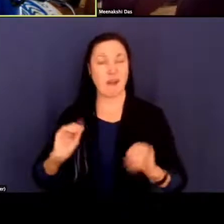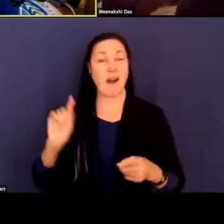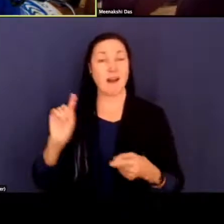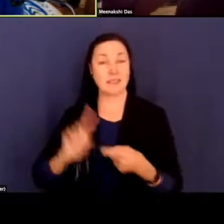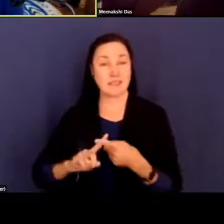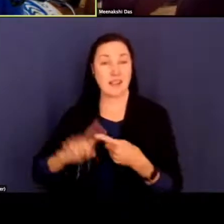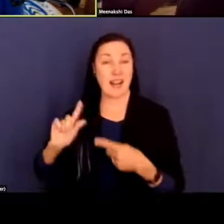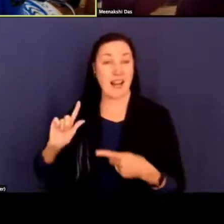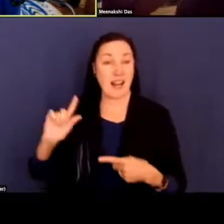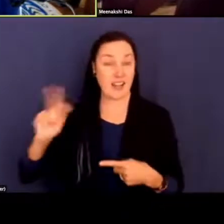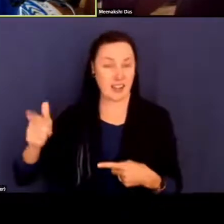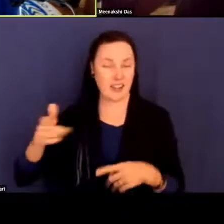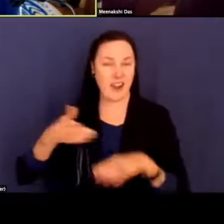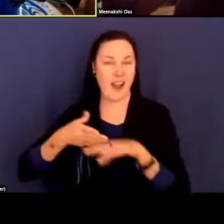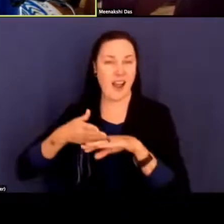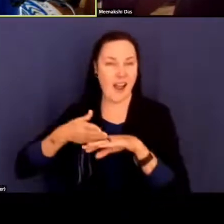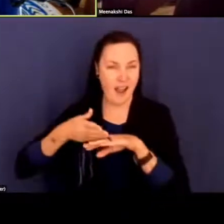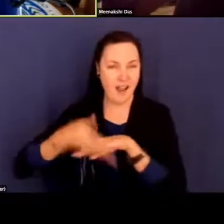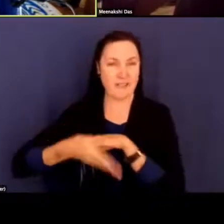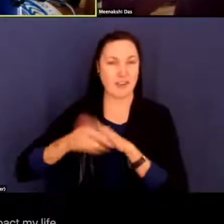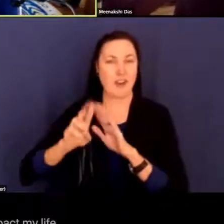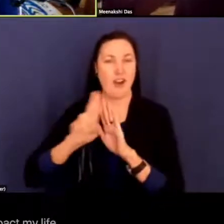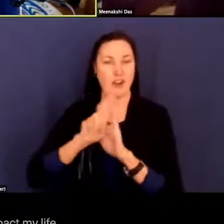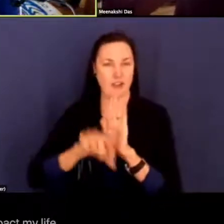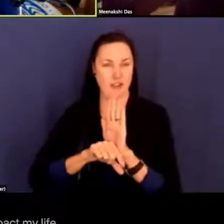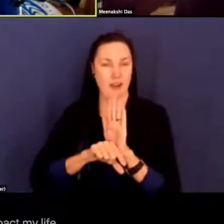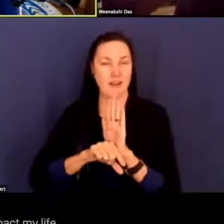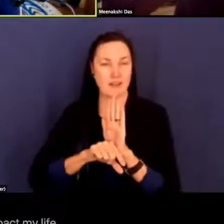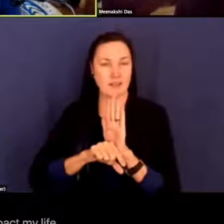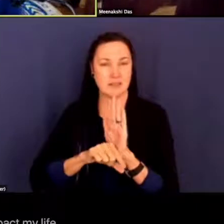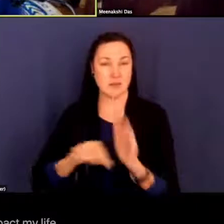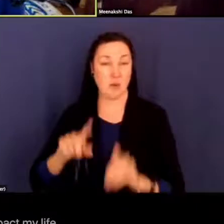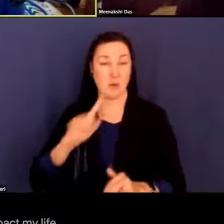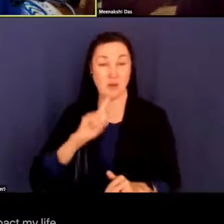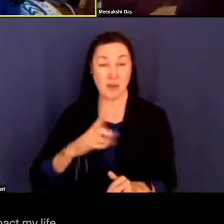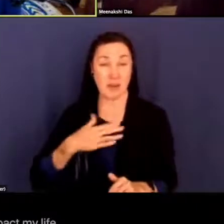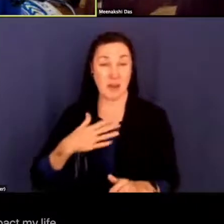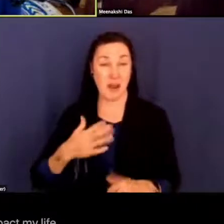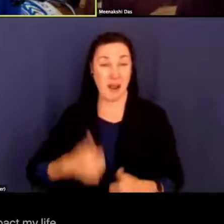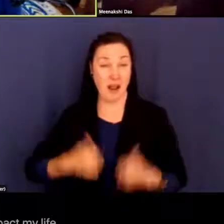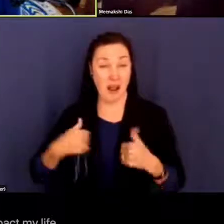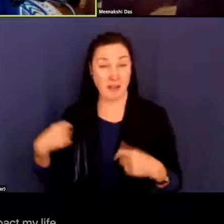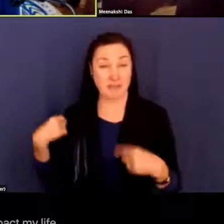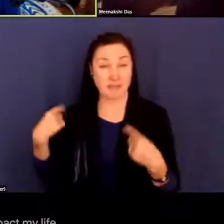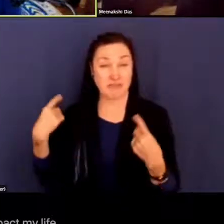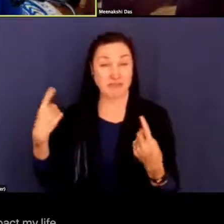undergraduate experience. So I had no experience with accommodations and I entered graduate school.